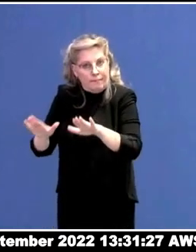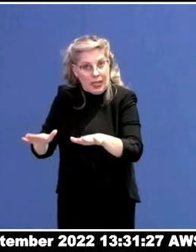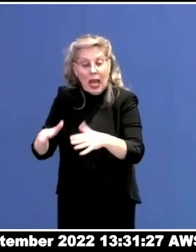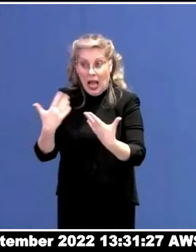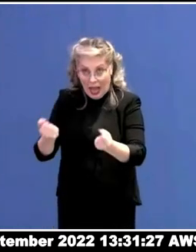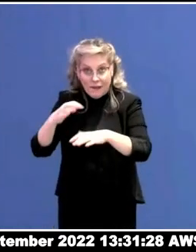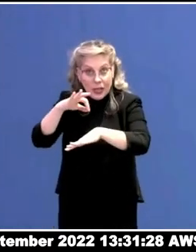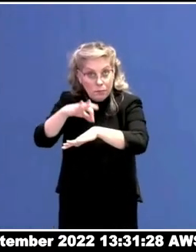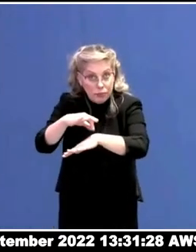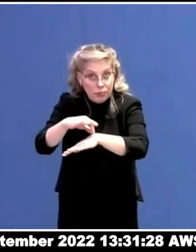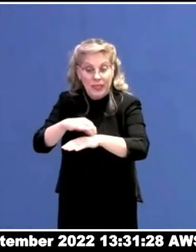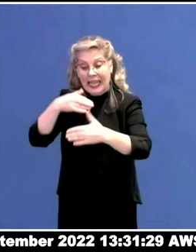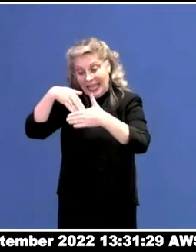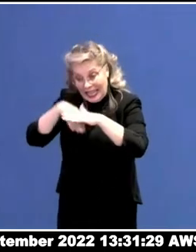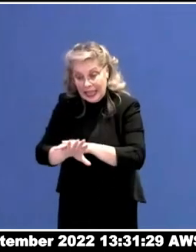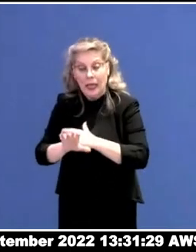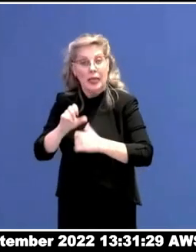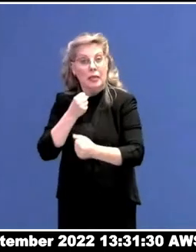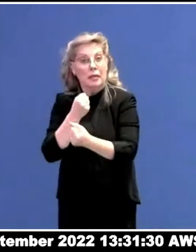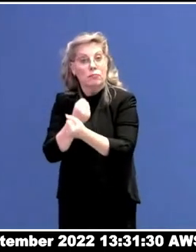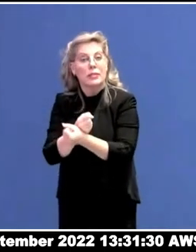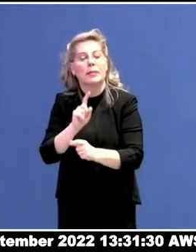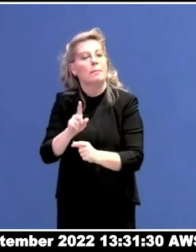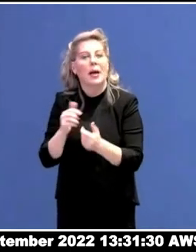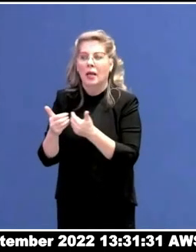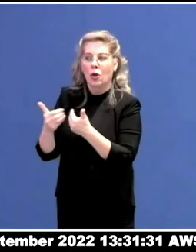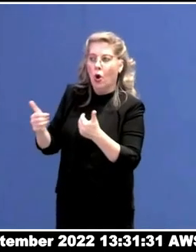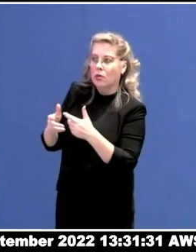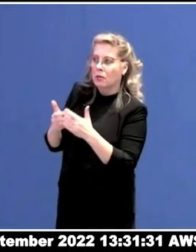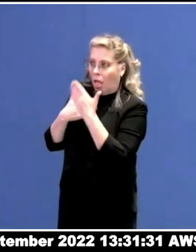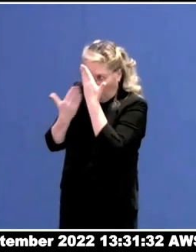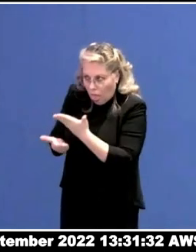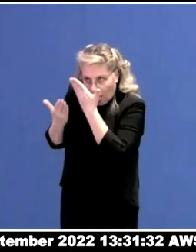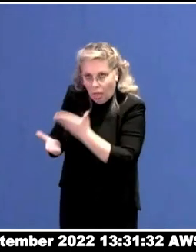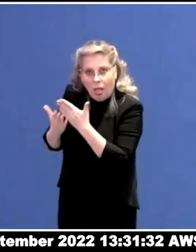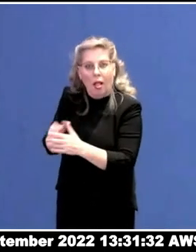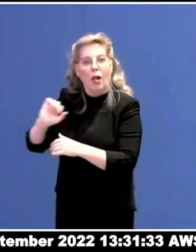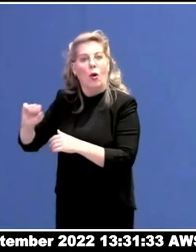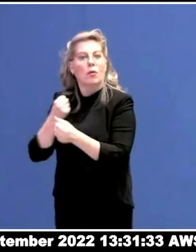have an NDIS case worker, leaving aside funding, to advocate for that prisoner to